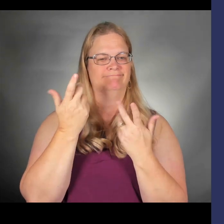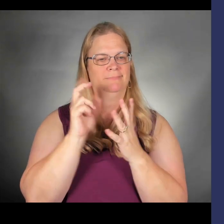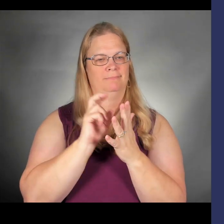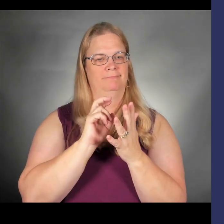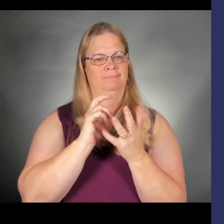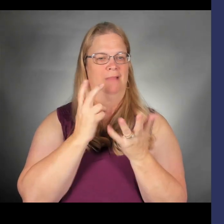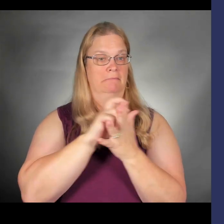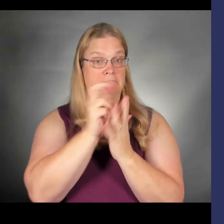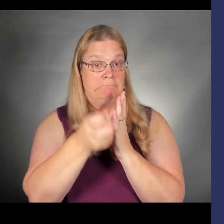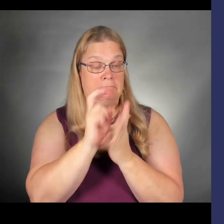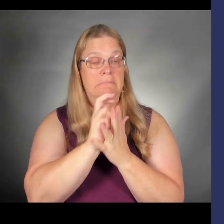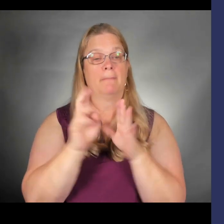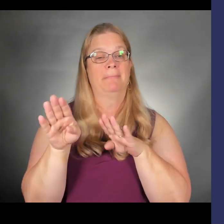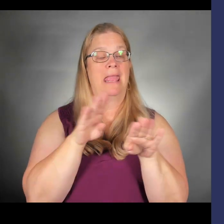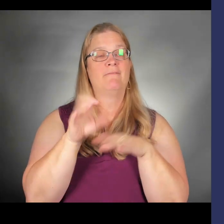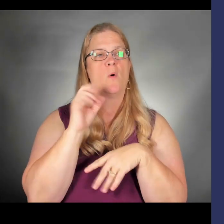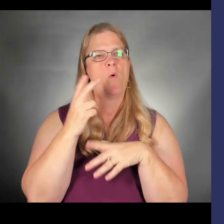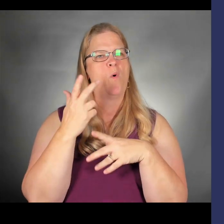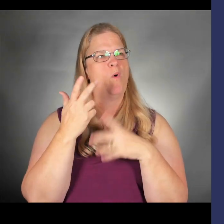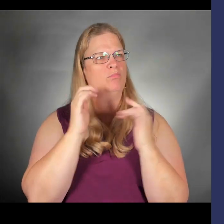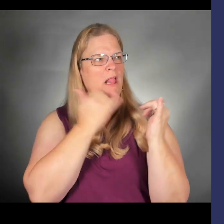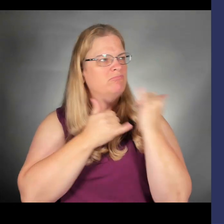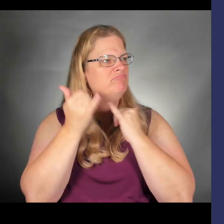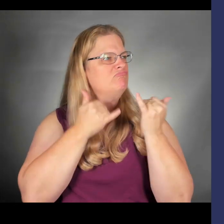reckless behavior such as promiscuity, or